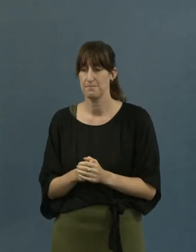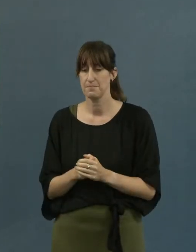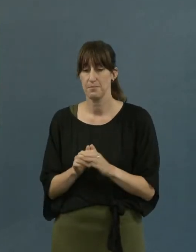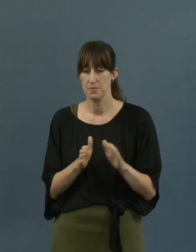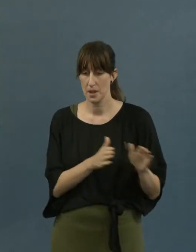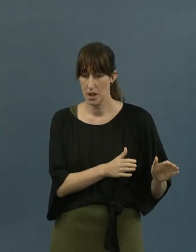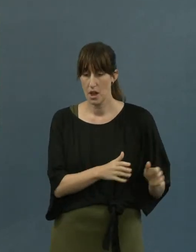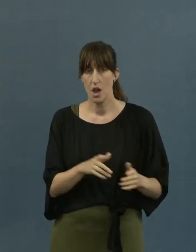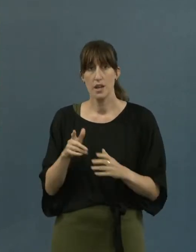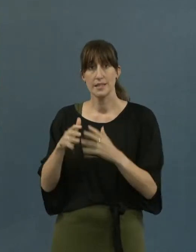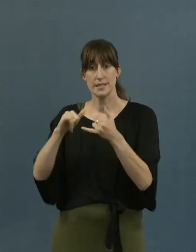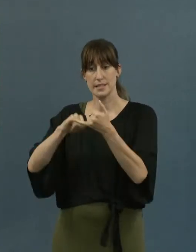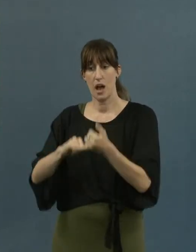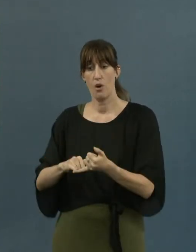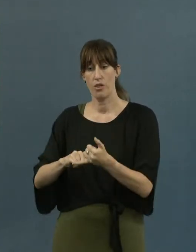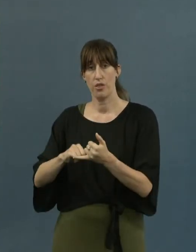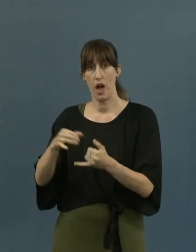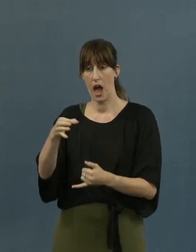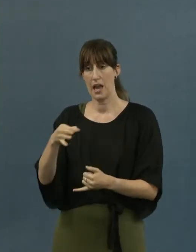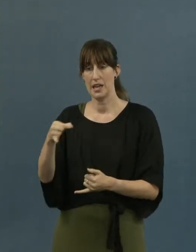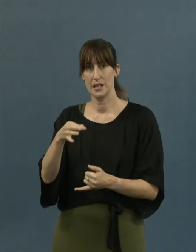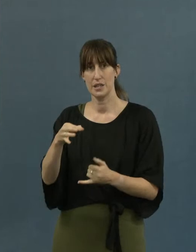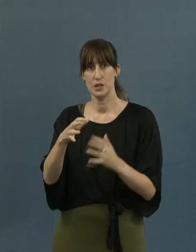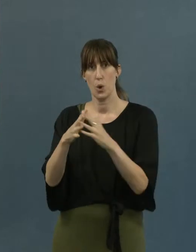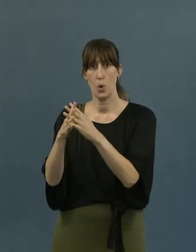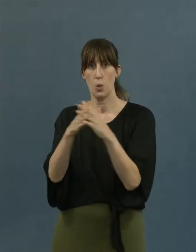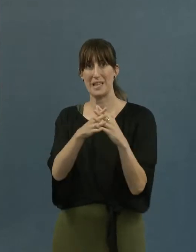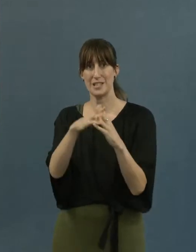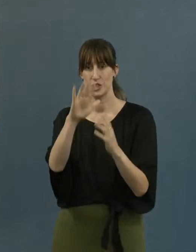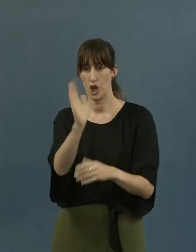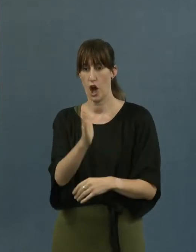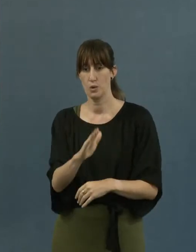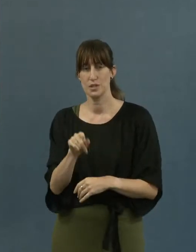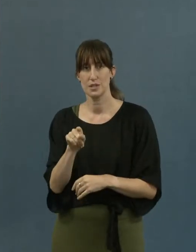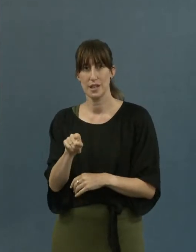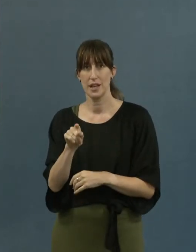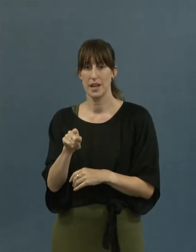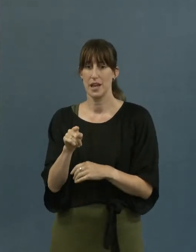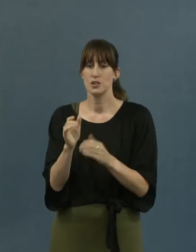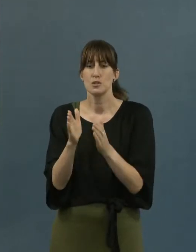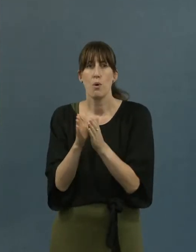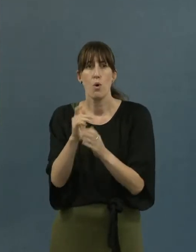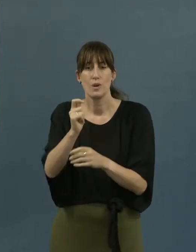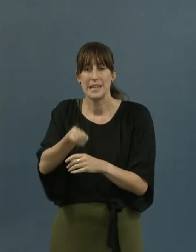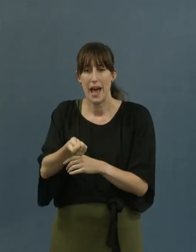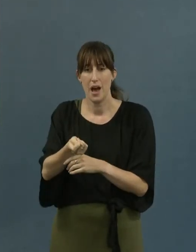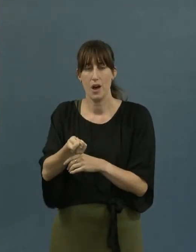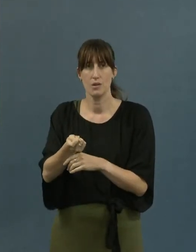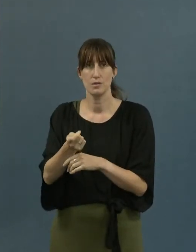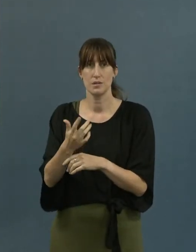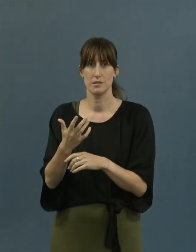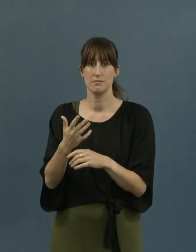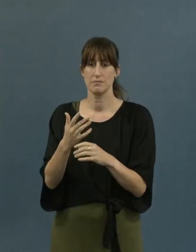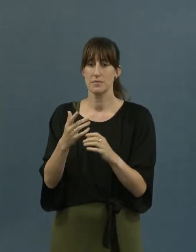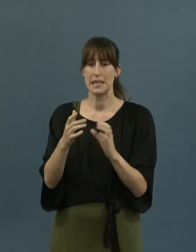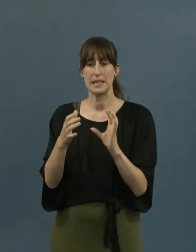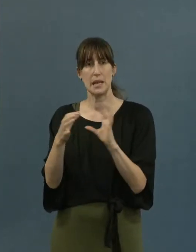how those systems are working well. We're also seeing in the West Coast of the South Island how strong community